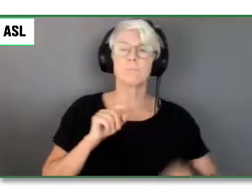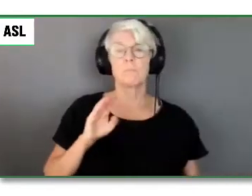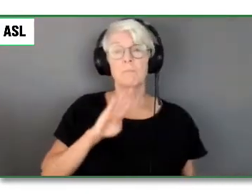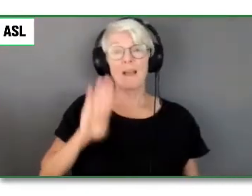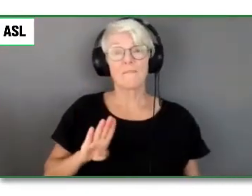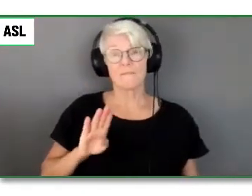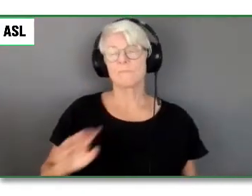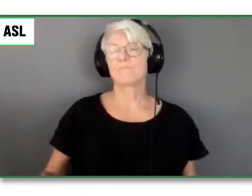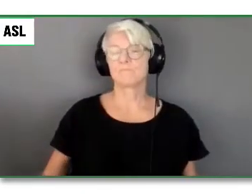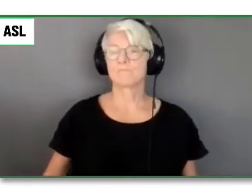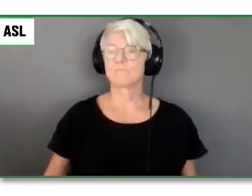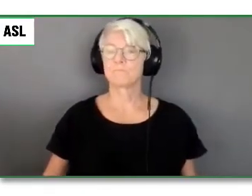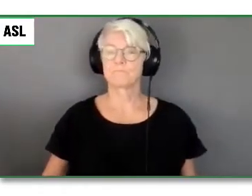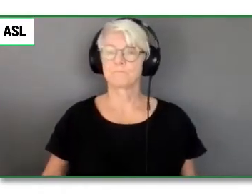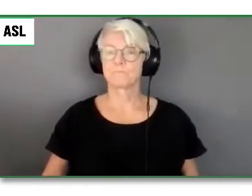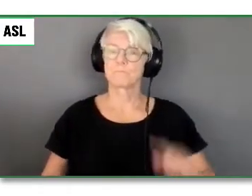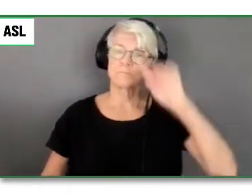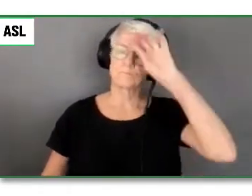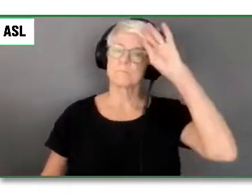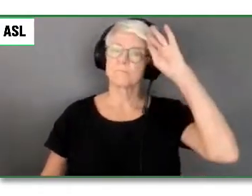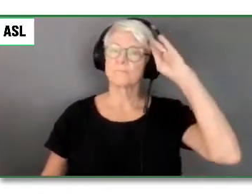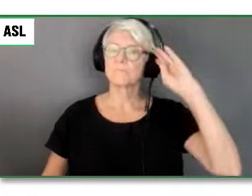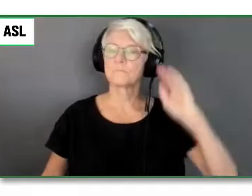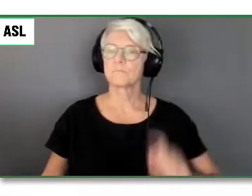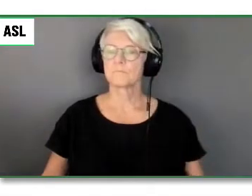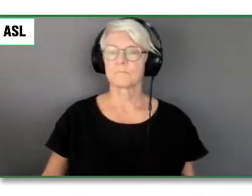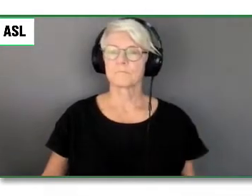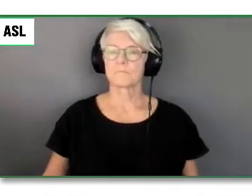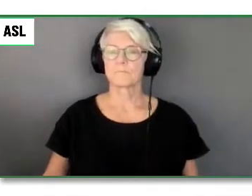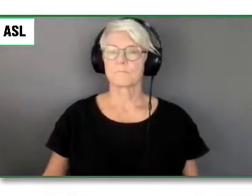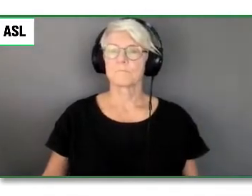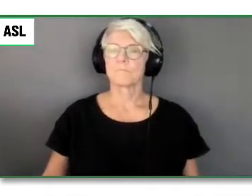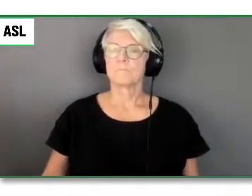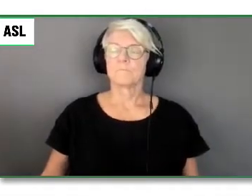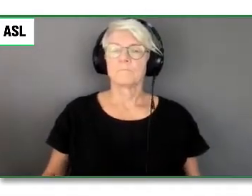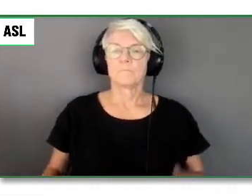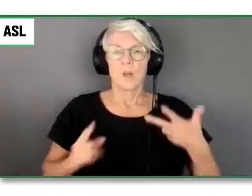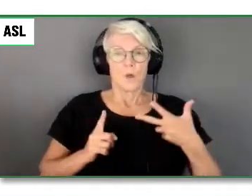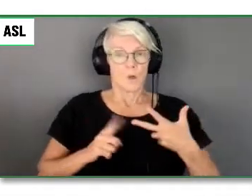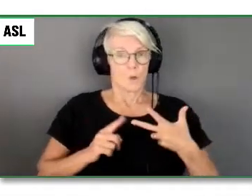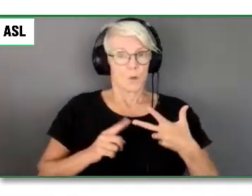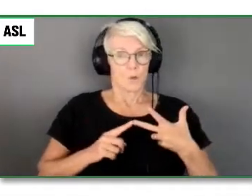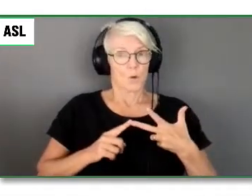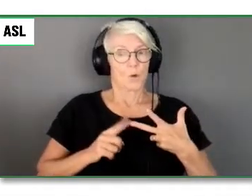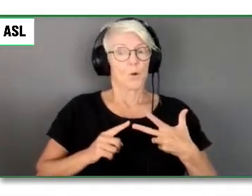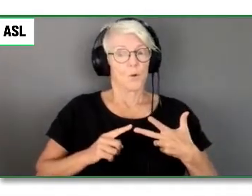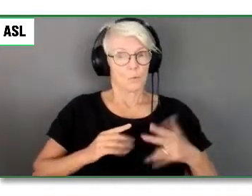Next slide. The third issue people with disabilities face